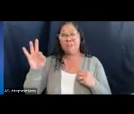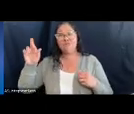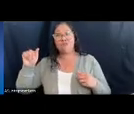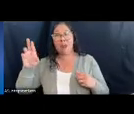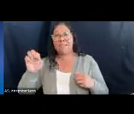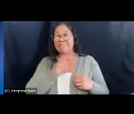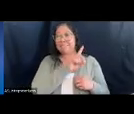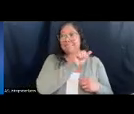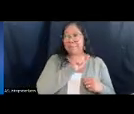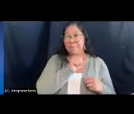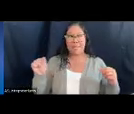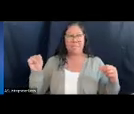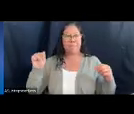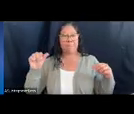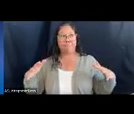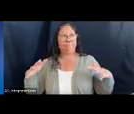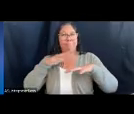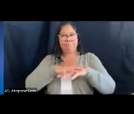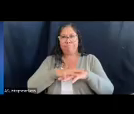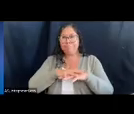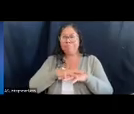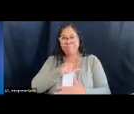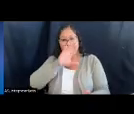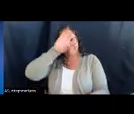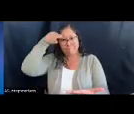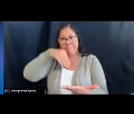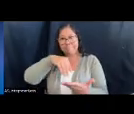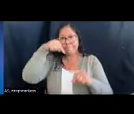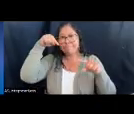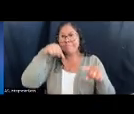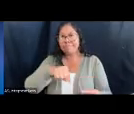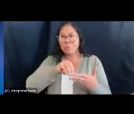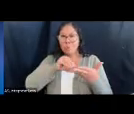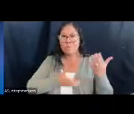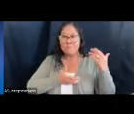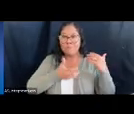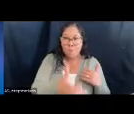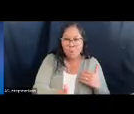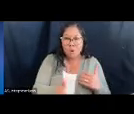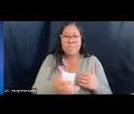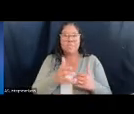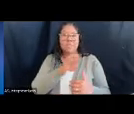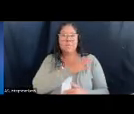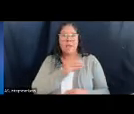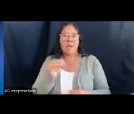Centering Student Voice, and Partnering with Families to Improve Outcomes for Black Students.